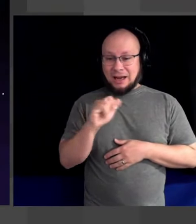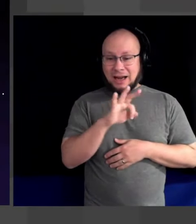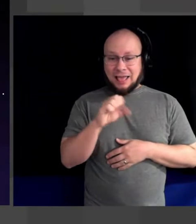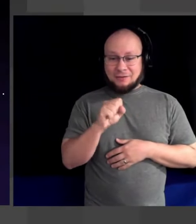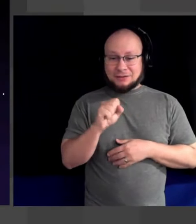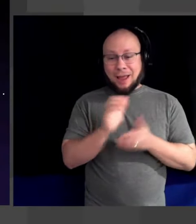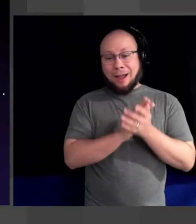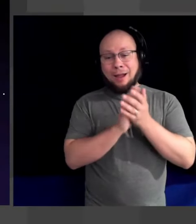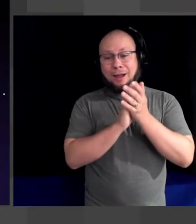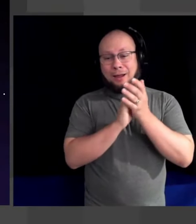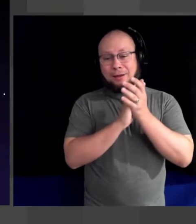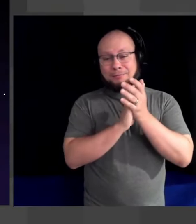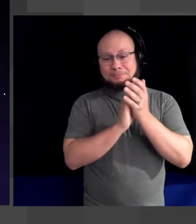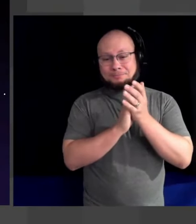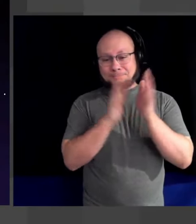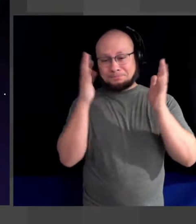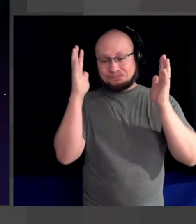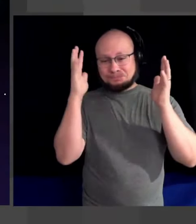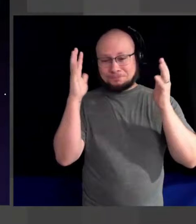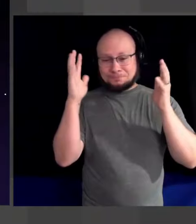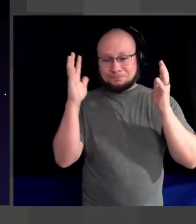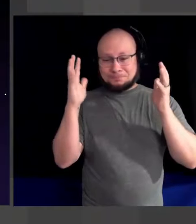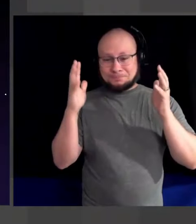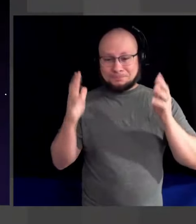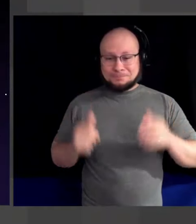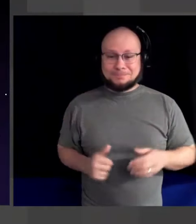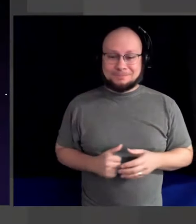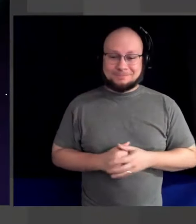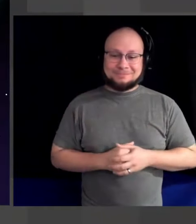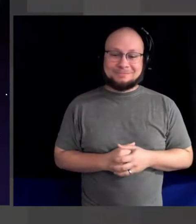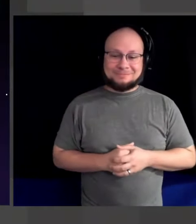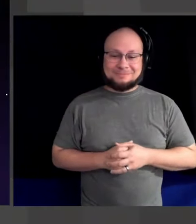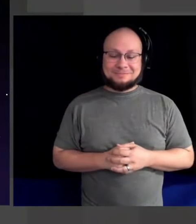BEEN WANTING FOR SUCH A LONG